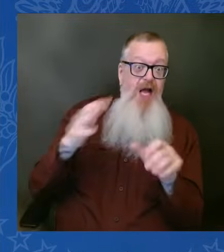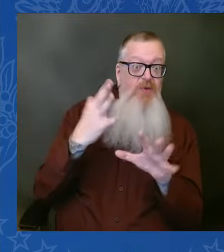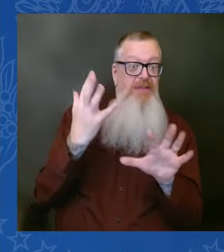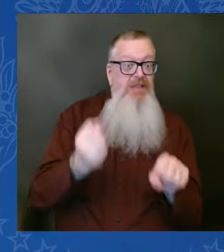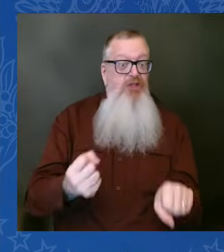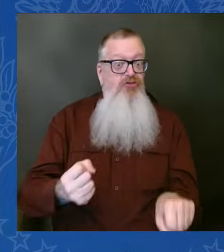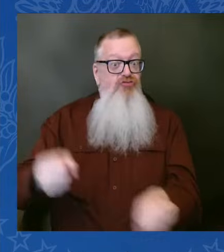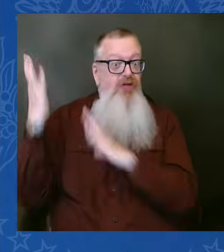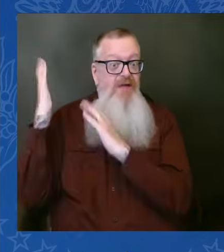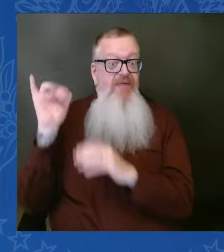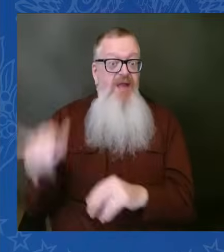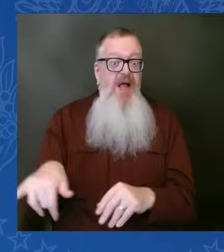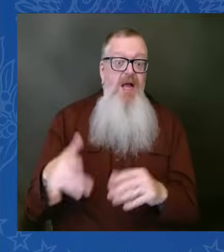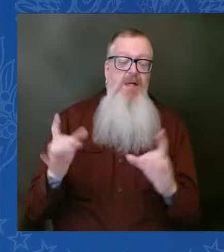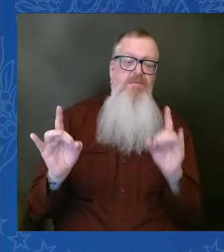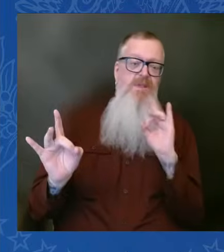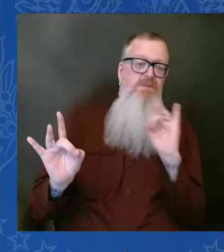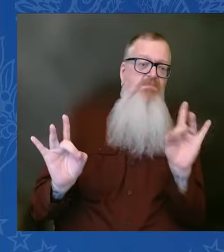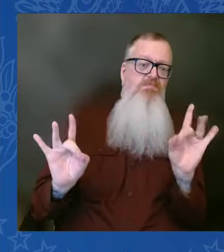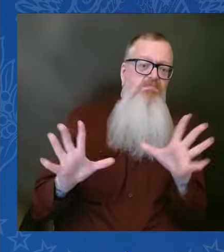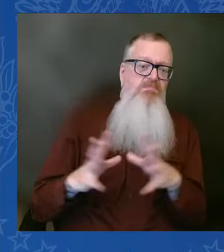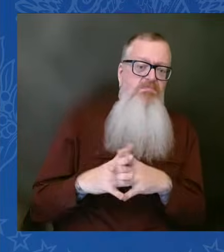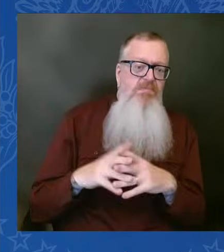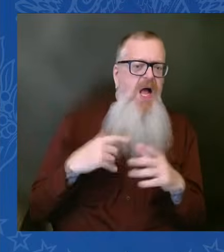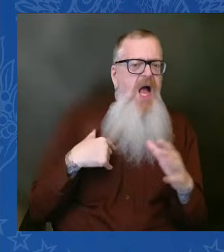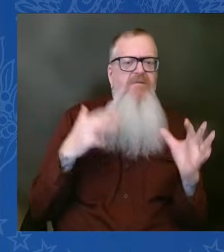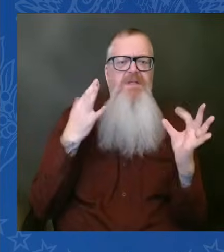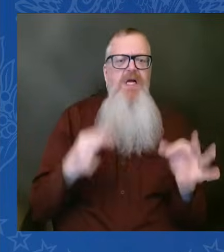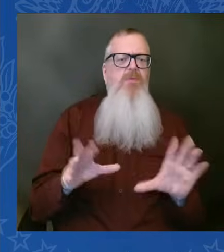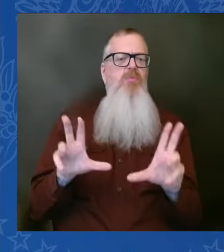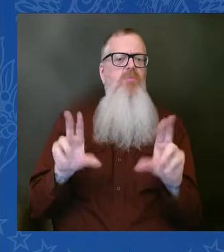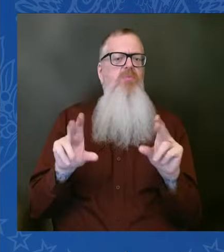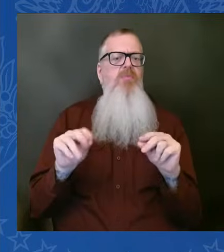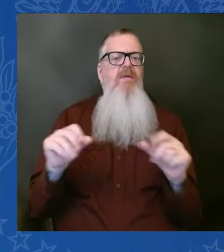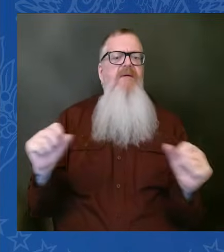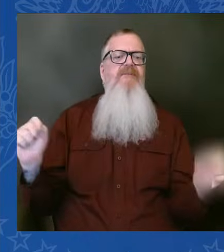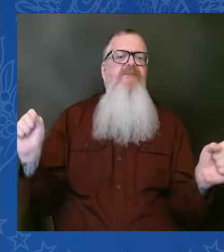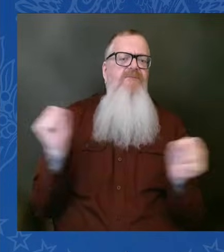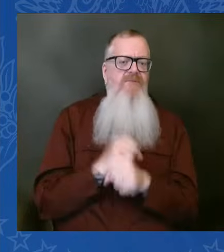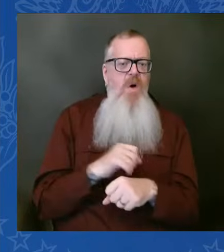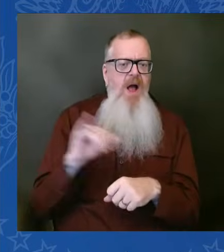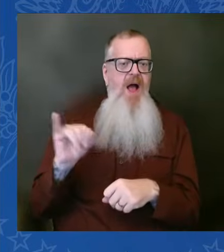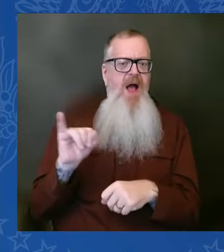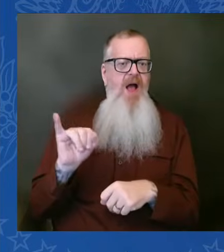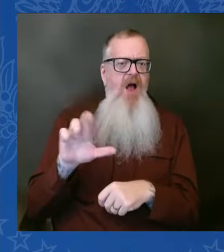I fought hard to make the IRS have a budget with enough personnel and technology.